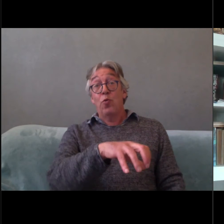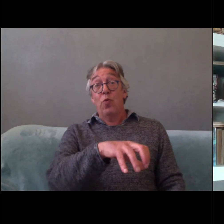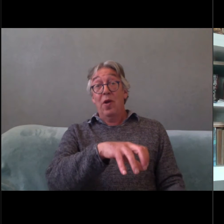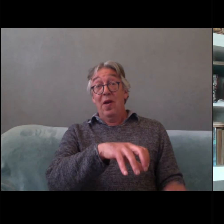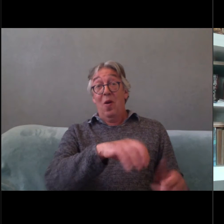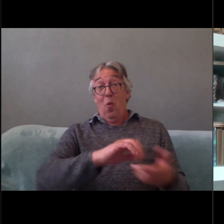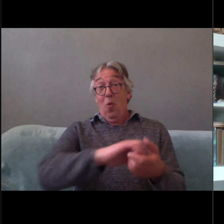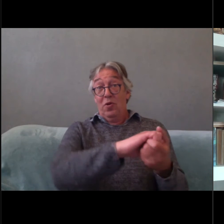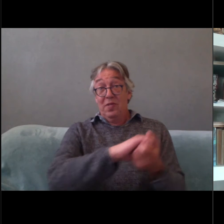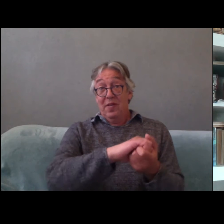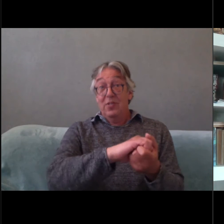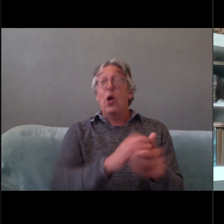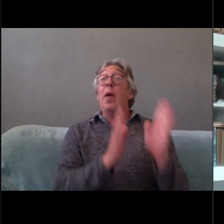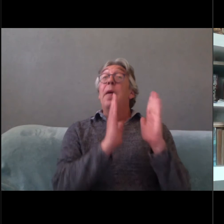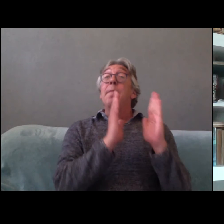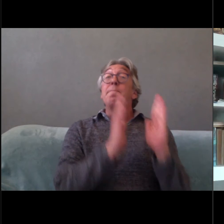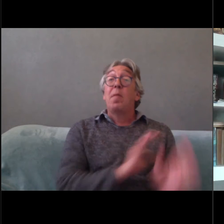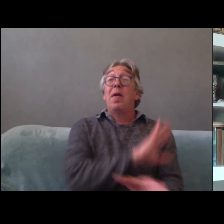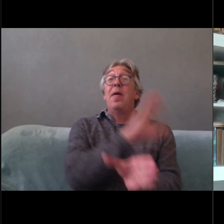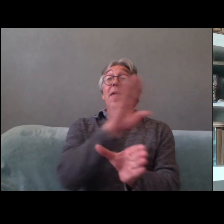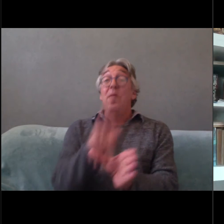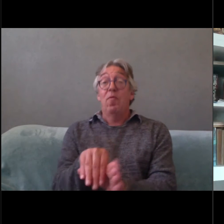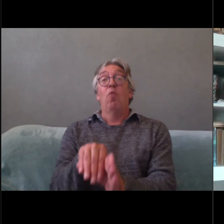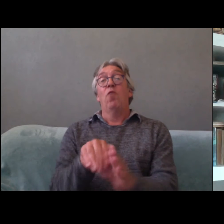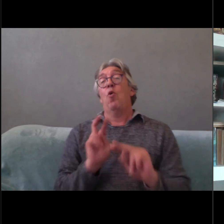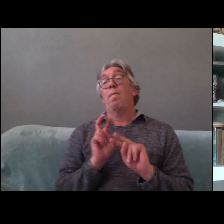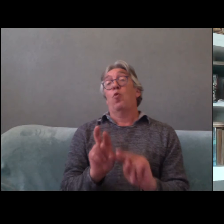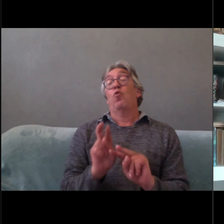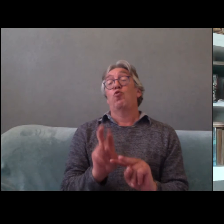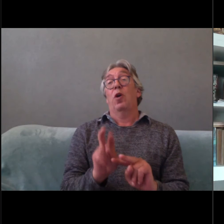by the state and the situation could be very different